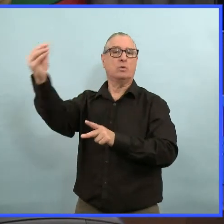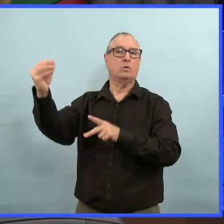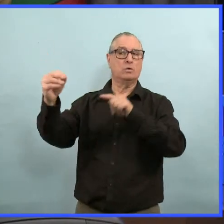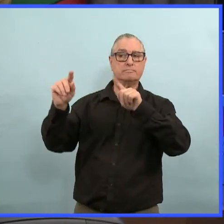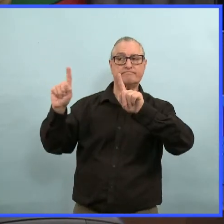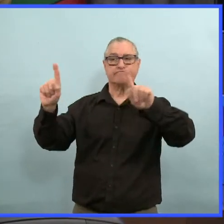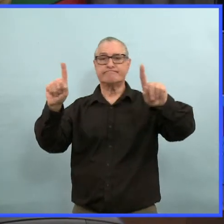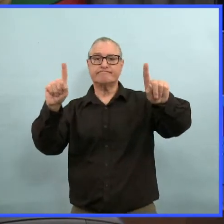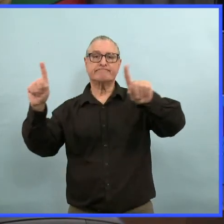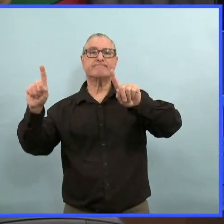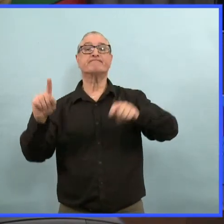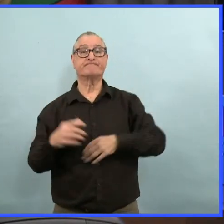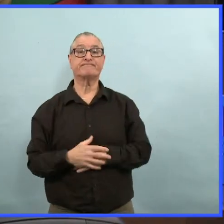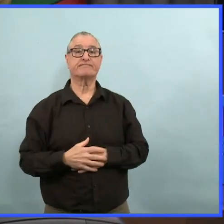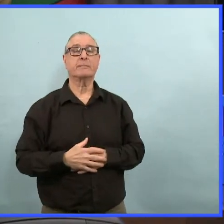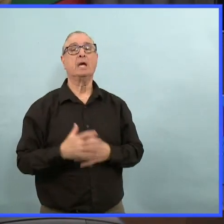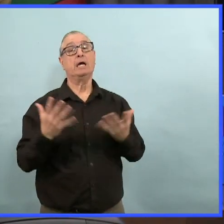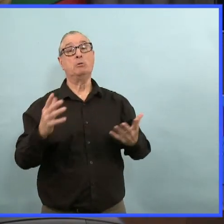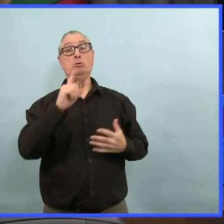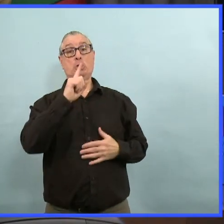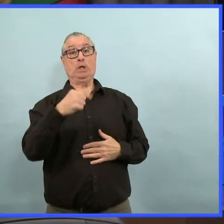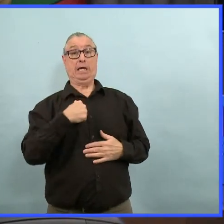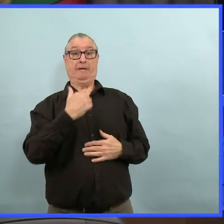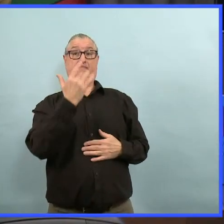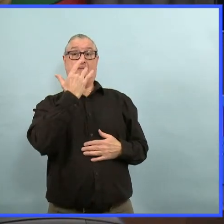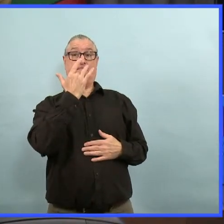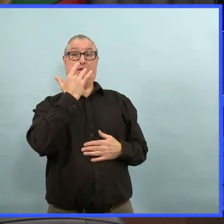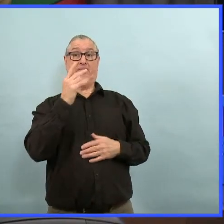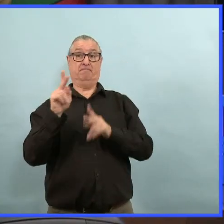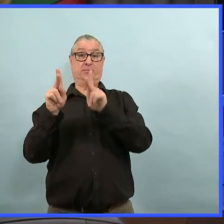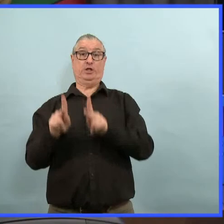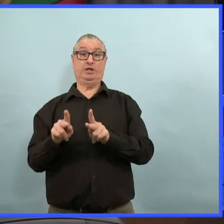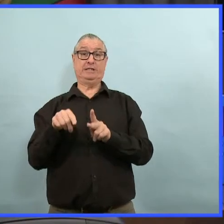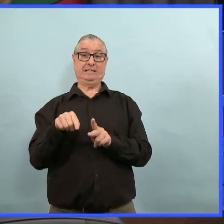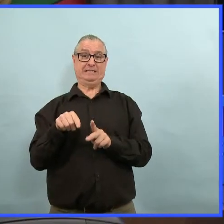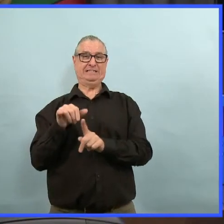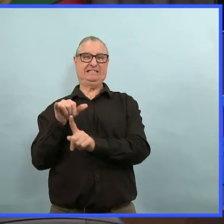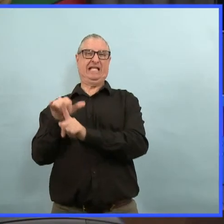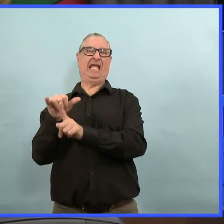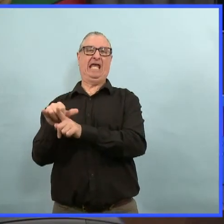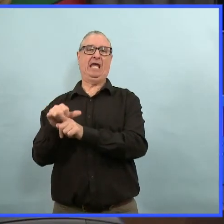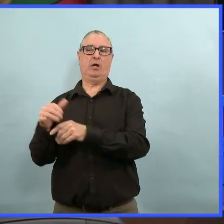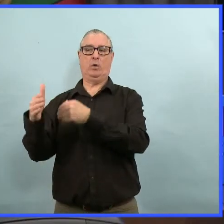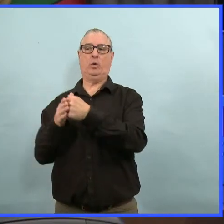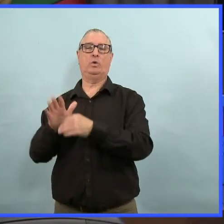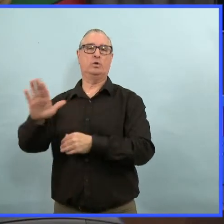for patients to be moved far away from home and and that is an issue that we recognize and